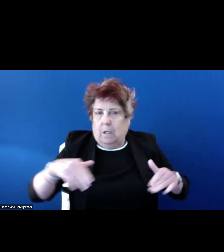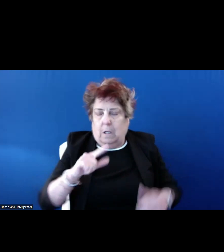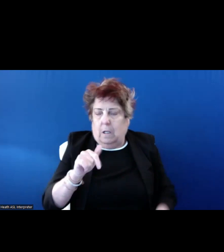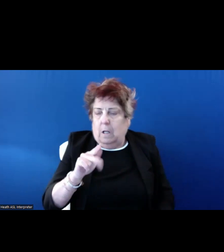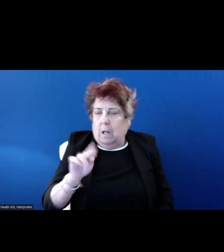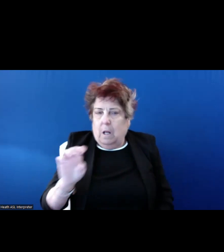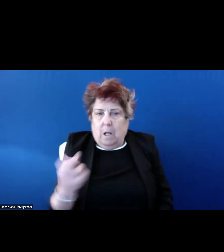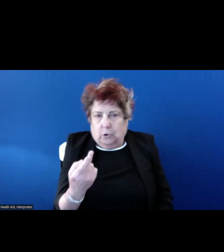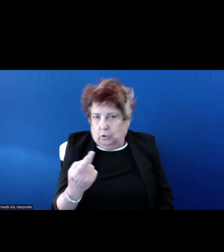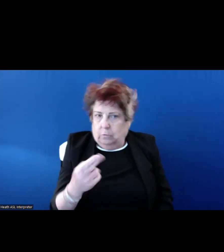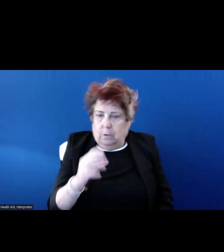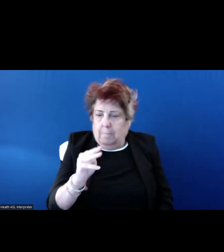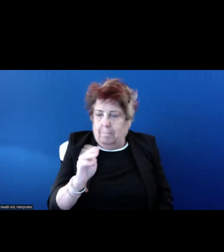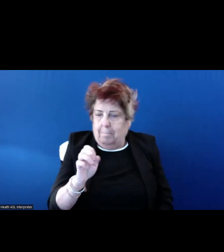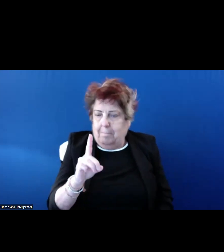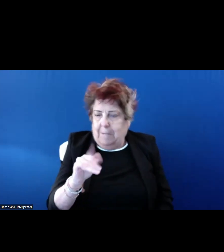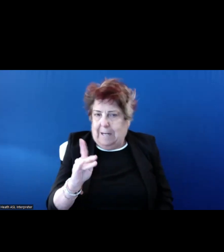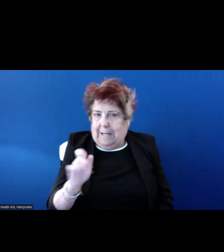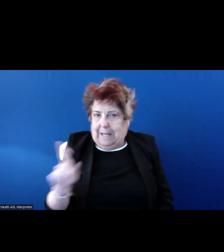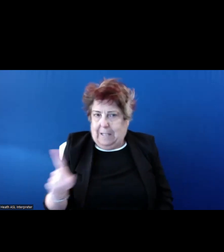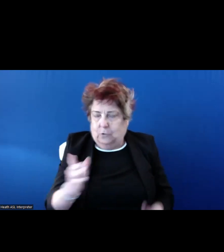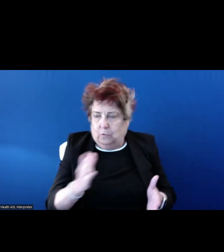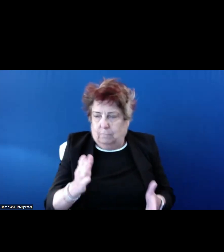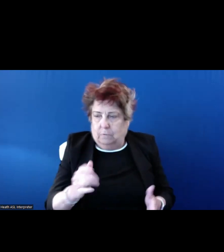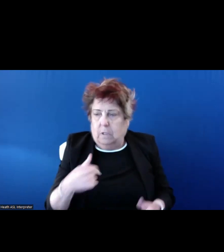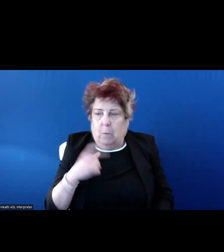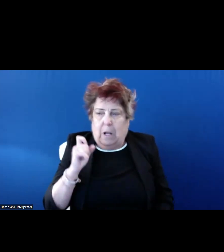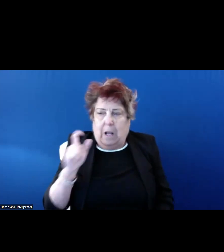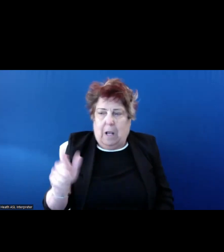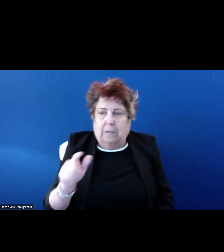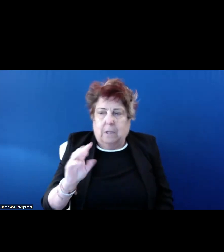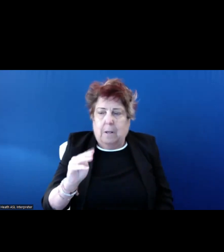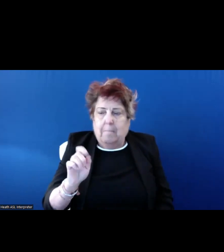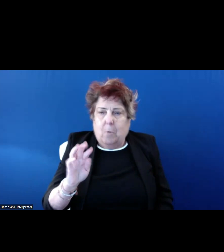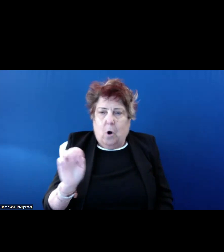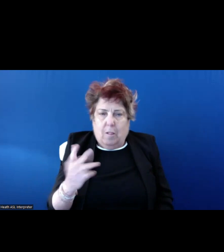jump into answer this question. MARTHA EGAN: Sure, thanks Ryan.